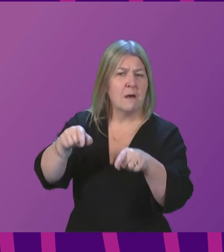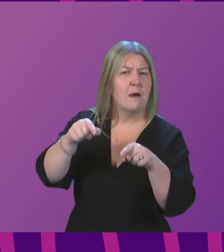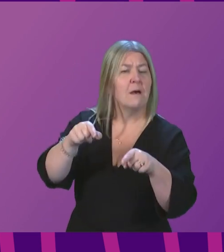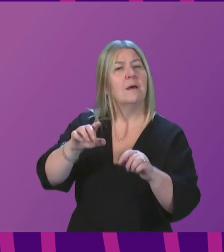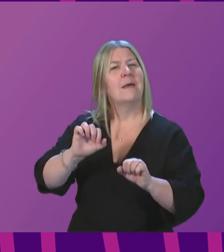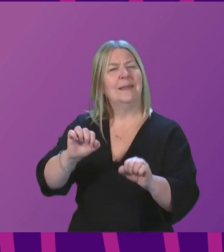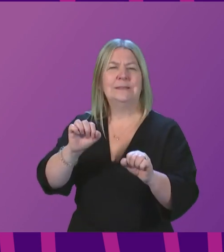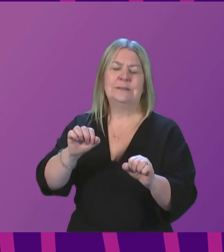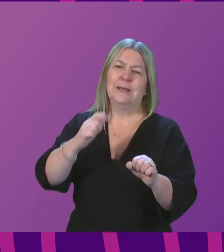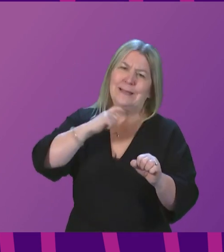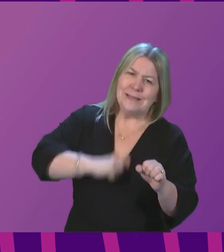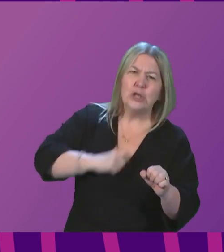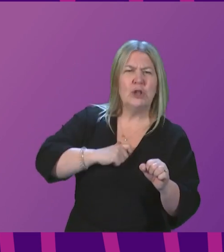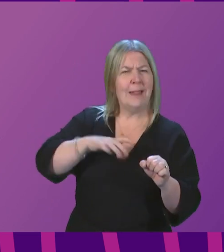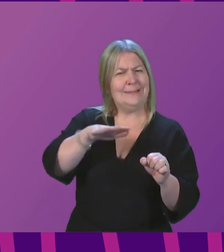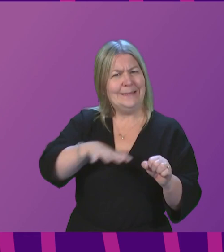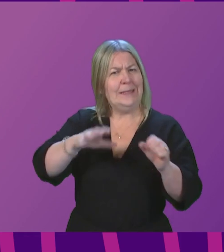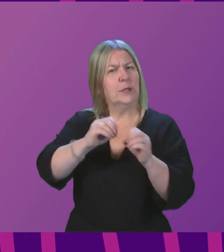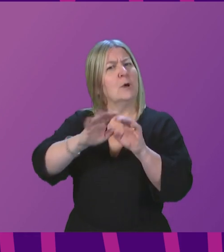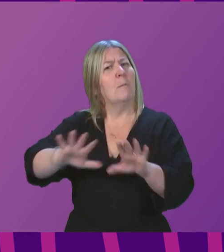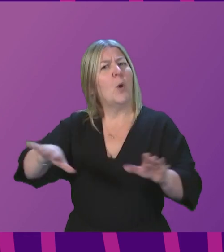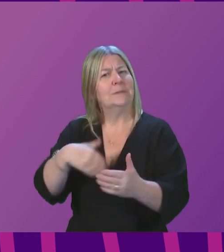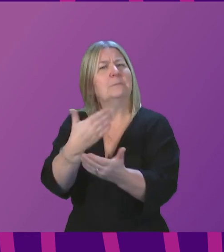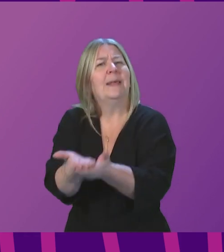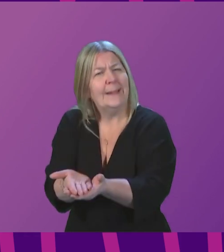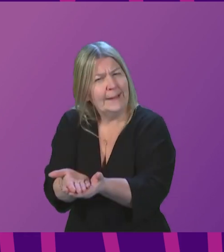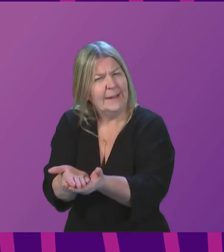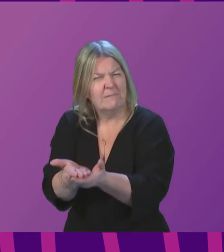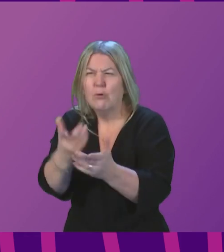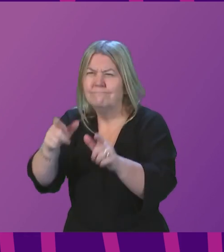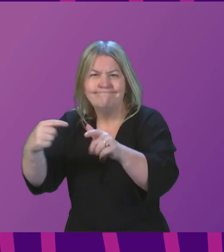and Borders Bill will have on devolved functions.